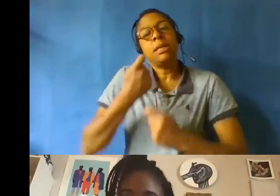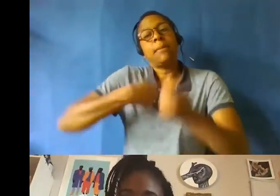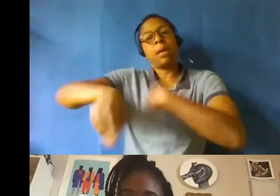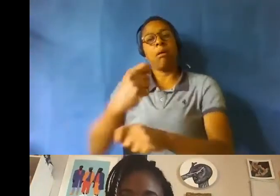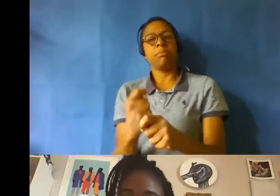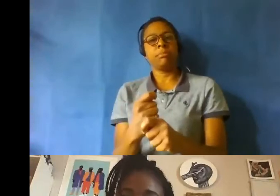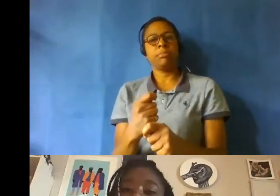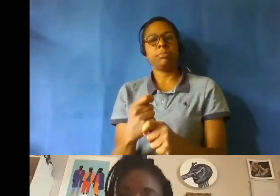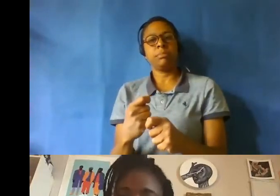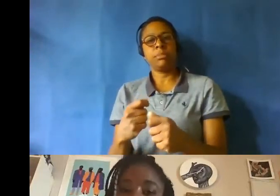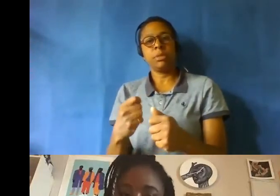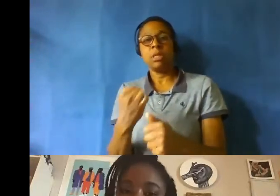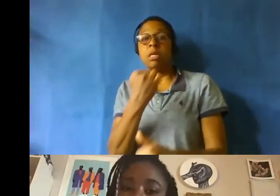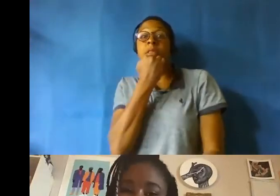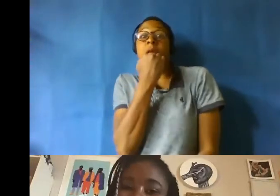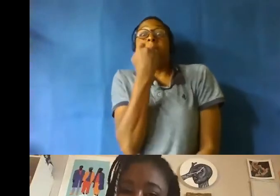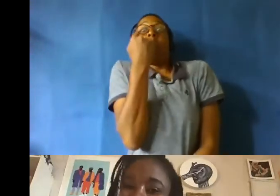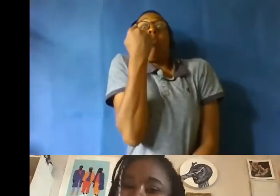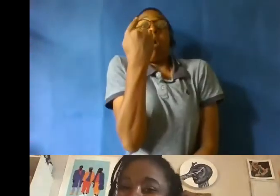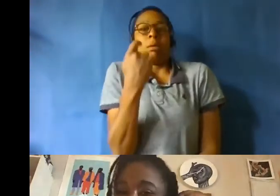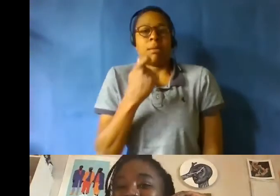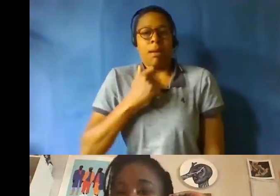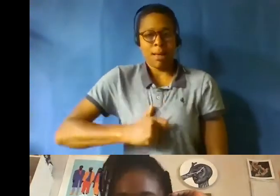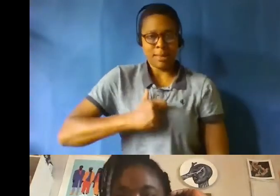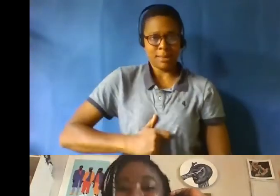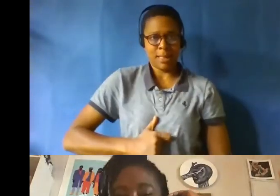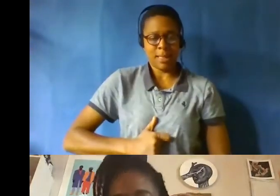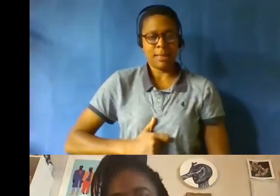that you wouldn't necessarily identify with huge other aspects of your